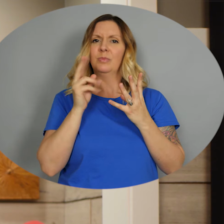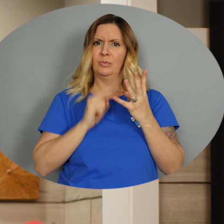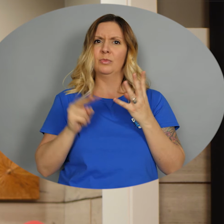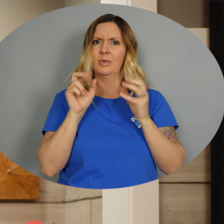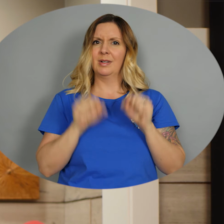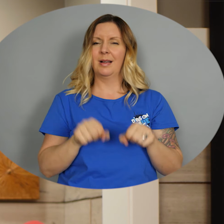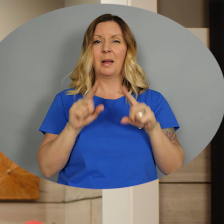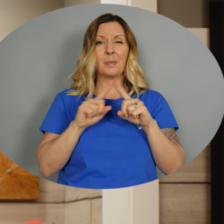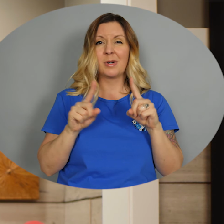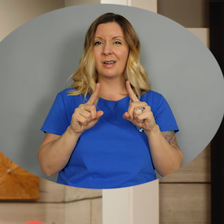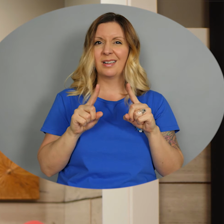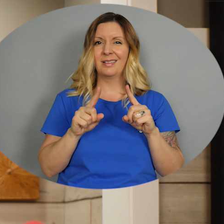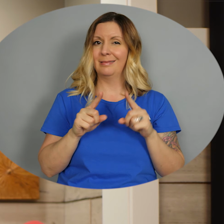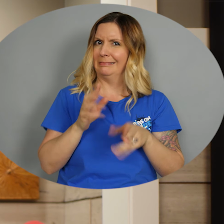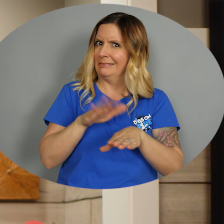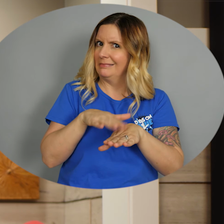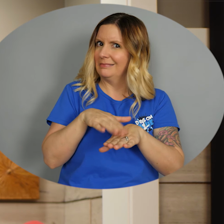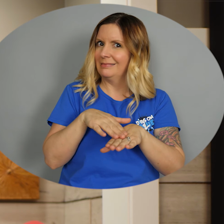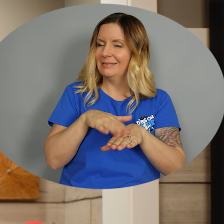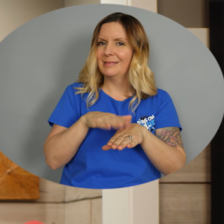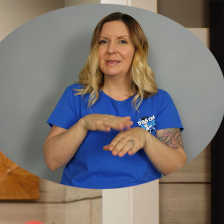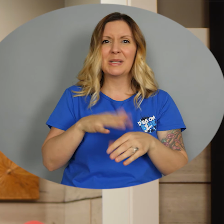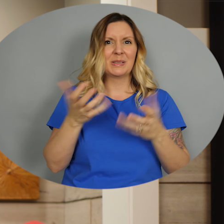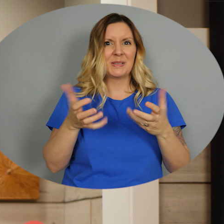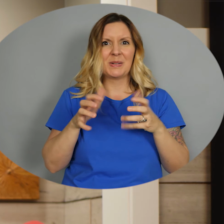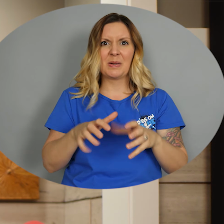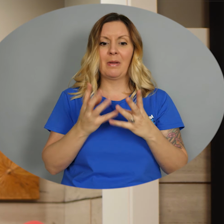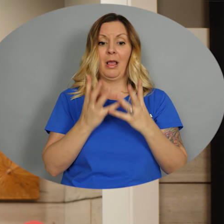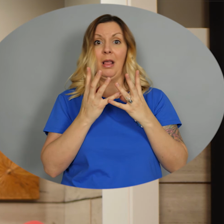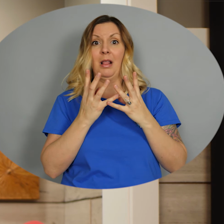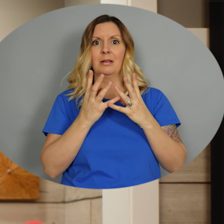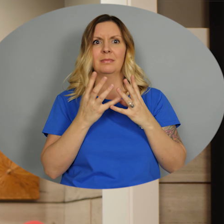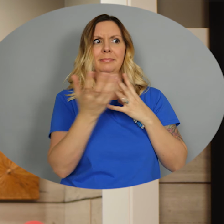look at the cards you already selected to remind you which ones you picked, but just